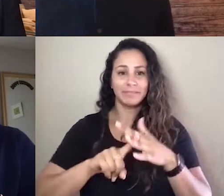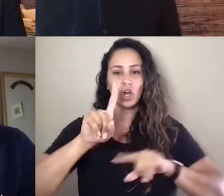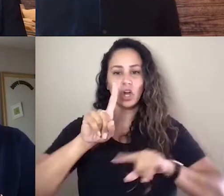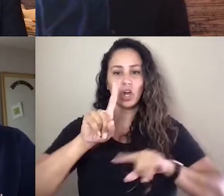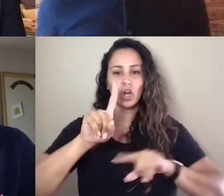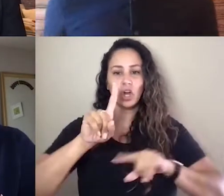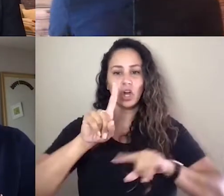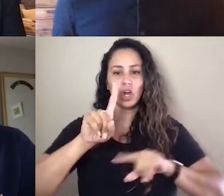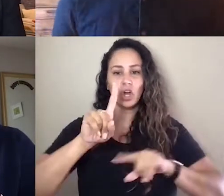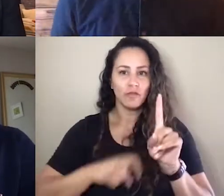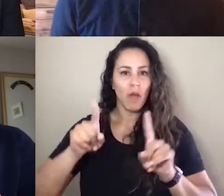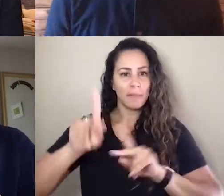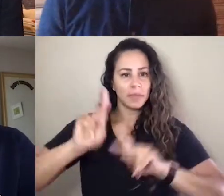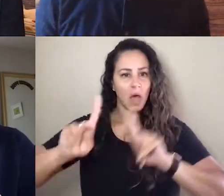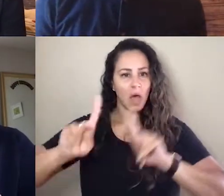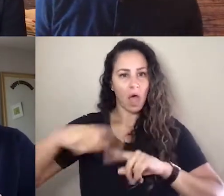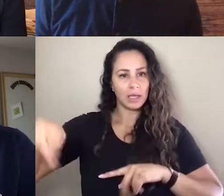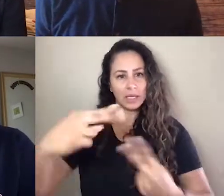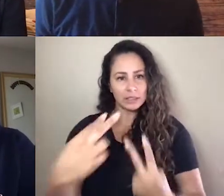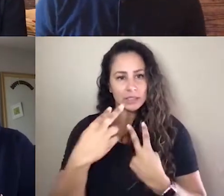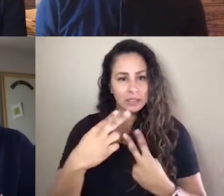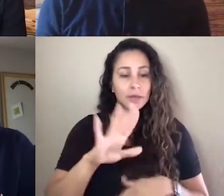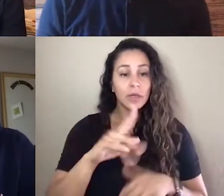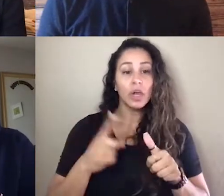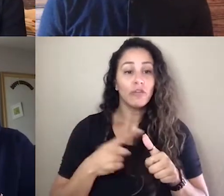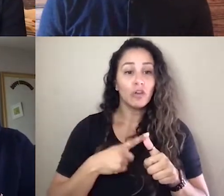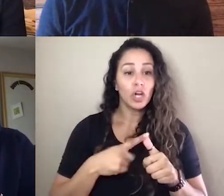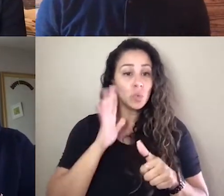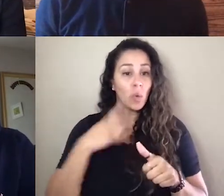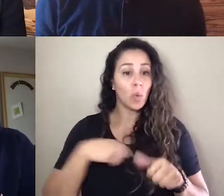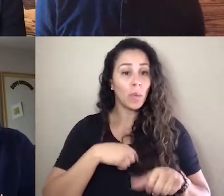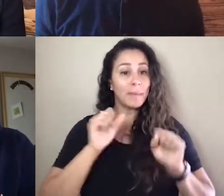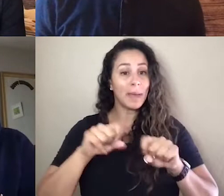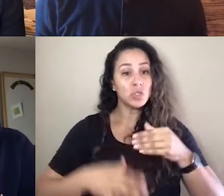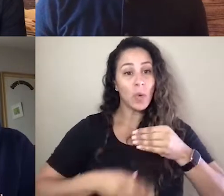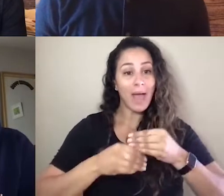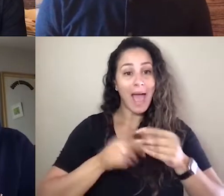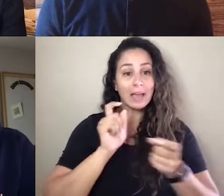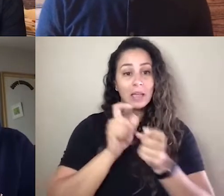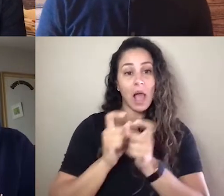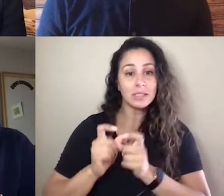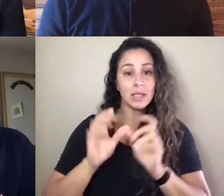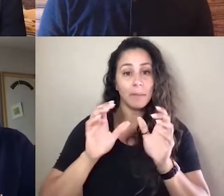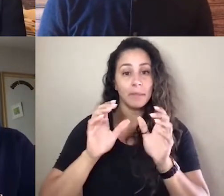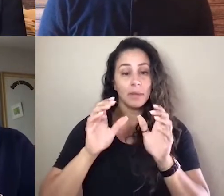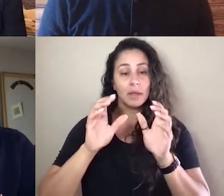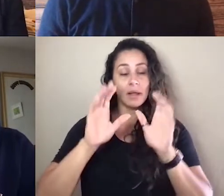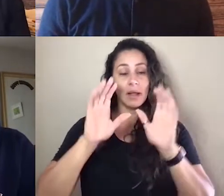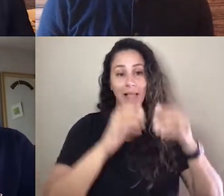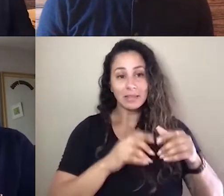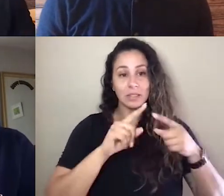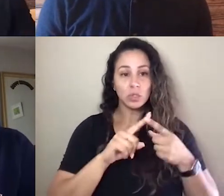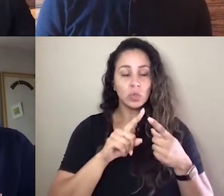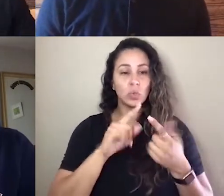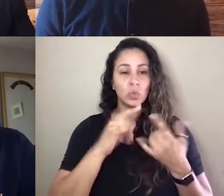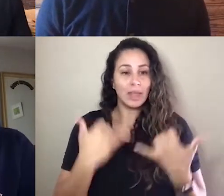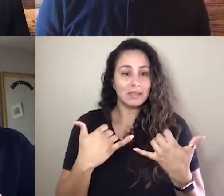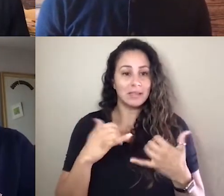FIRST, WOULD BE ABLE TO ADD CUSTOM CLASSES TO THE EXISTING SECTIONS? I WILL TAKE THAT ONE, NICOLE.